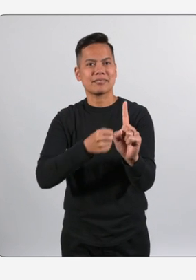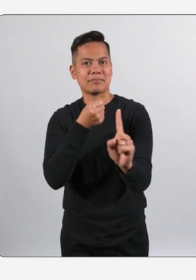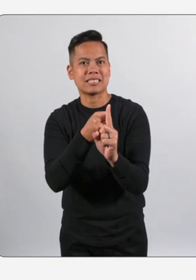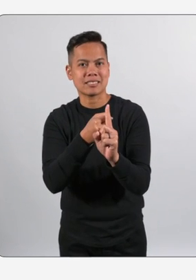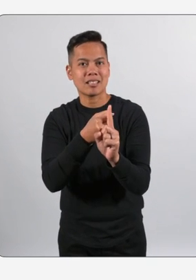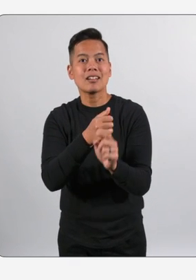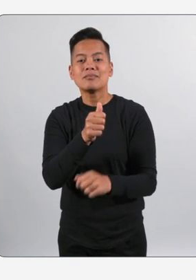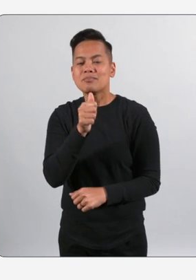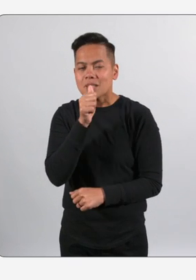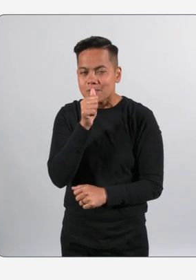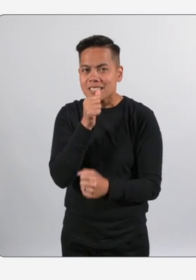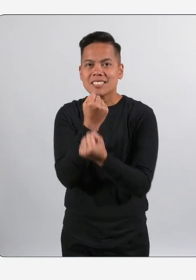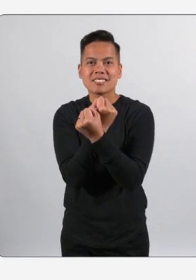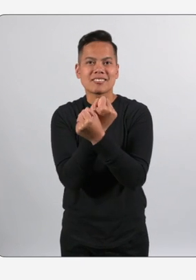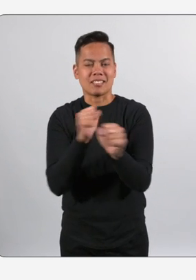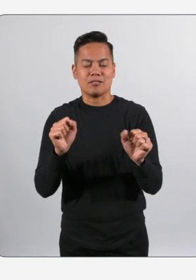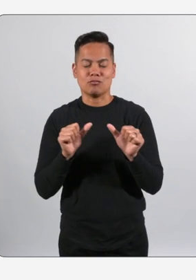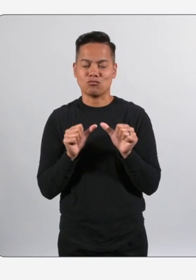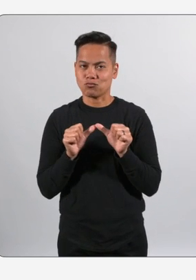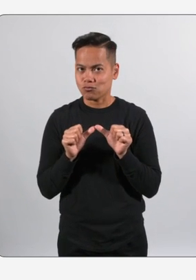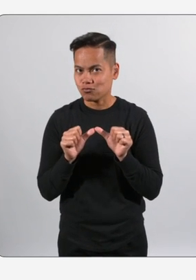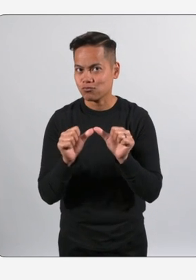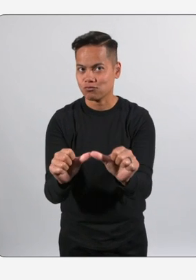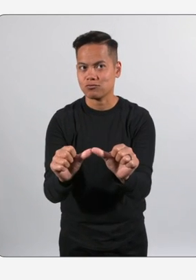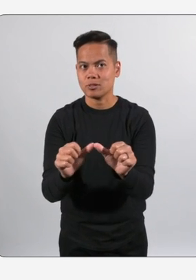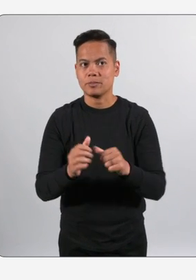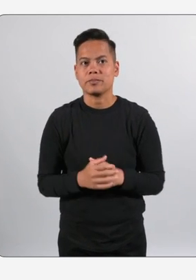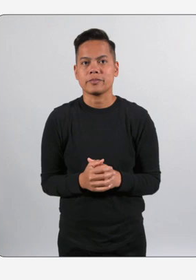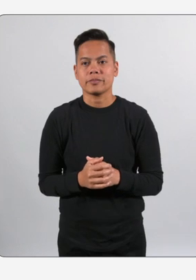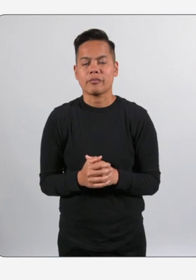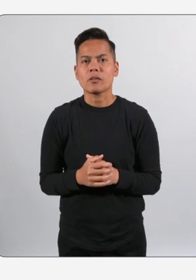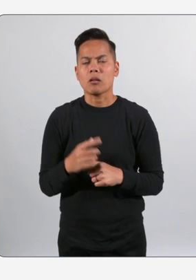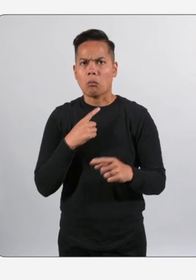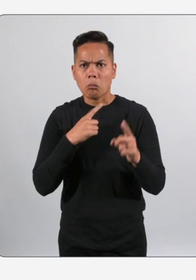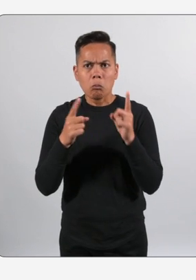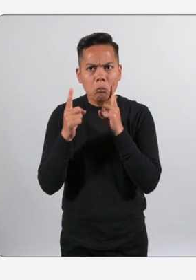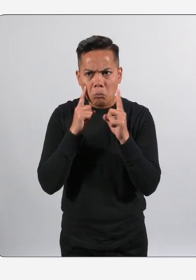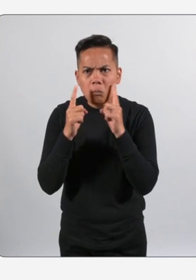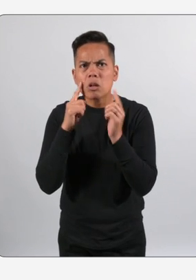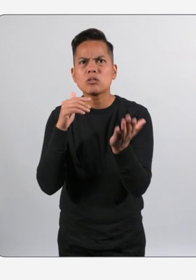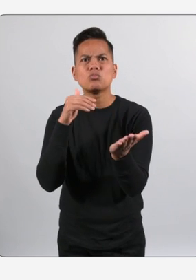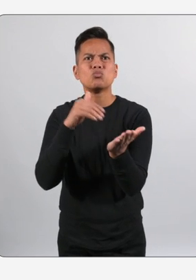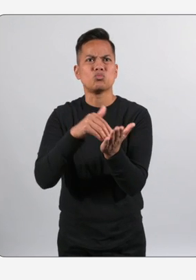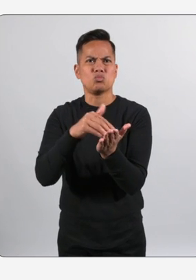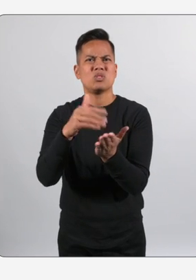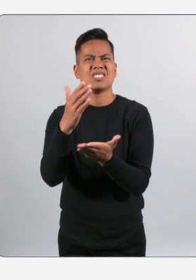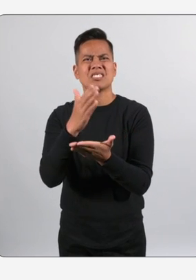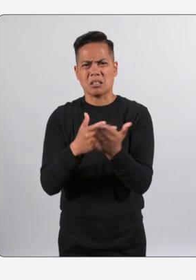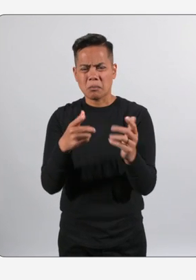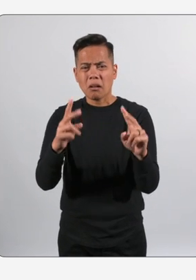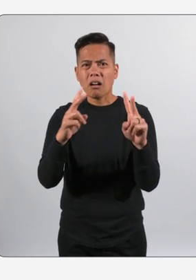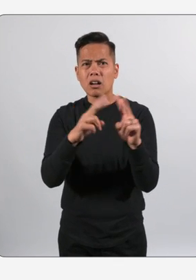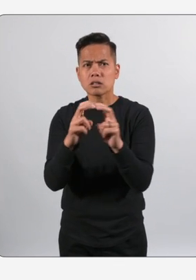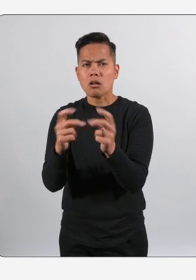privacy safe and durable way. I regularly hear from some of you that analyzing and understanding your marketing